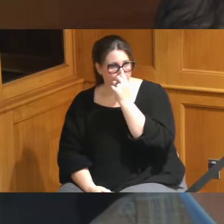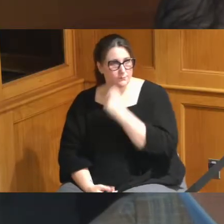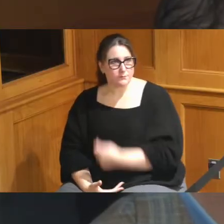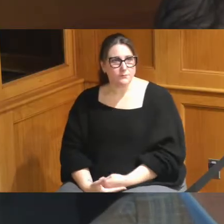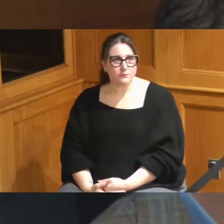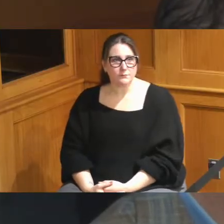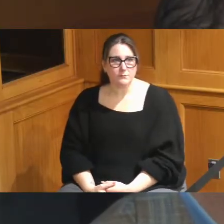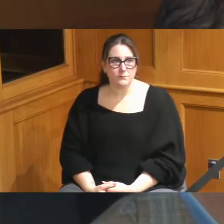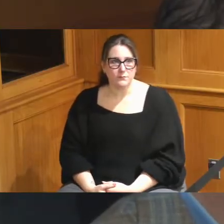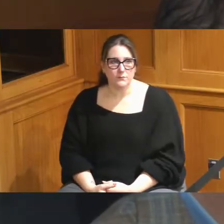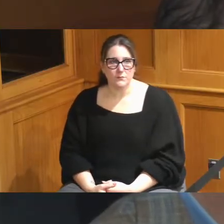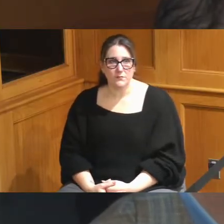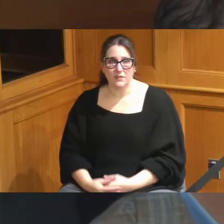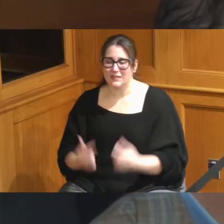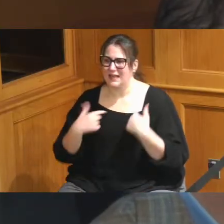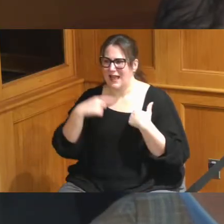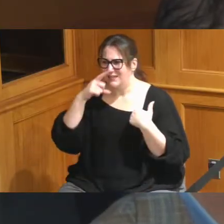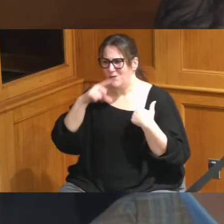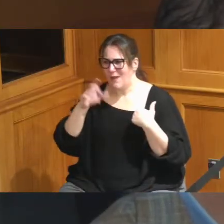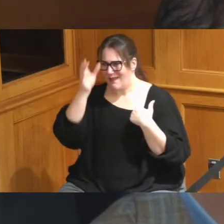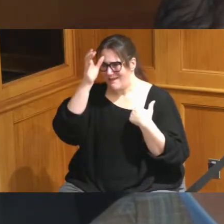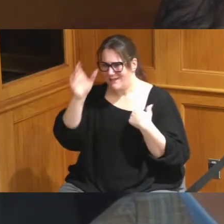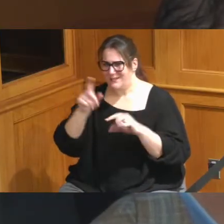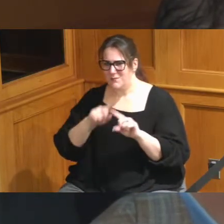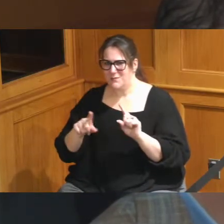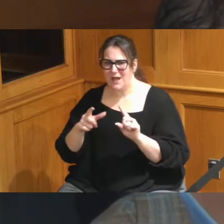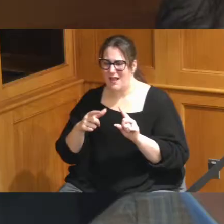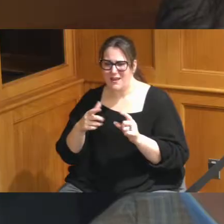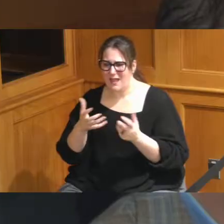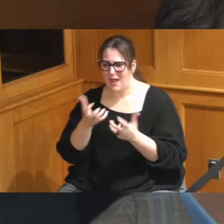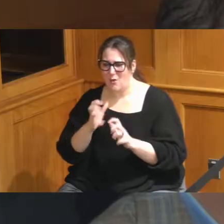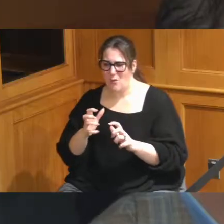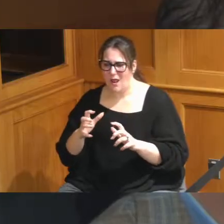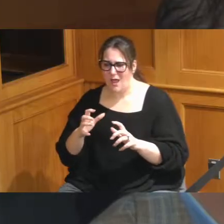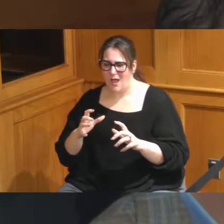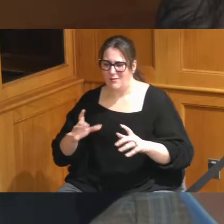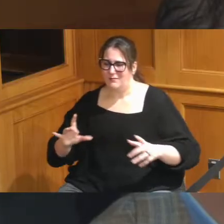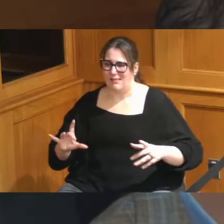I don't mind concepts, but I don't want a handcuff because something might come in that might be out